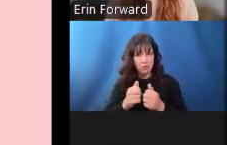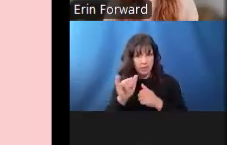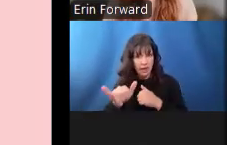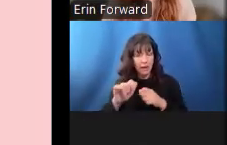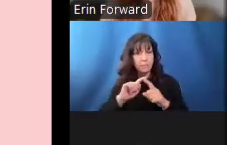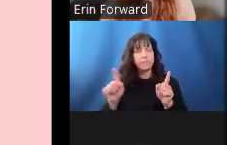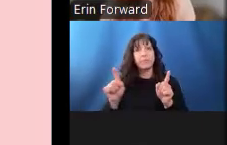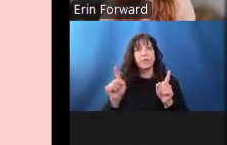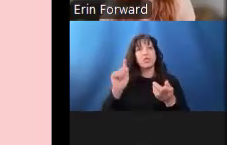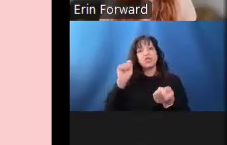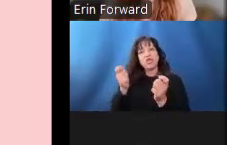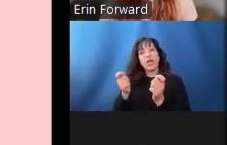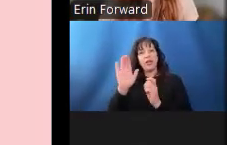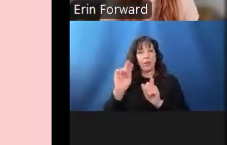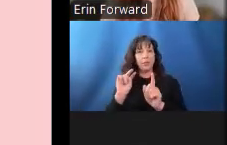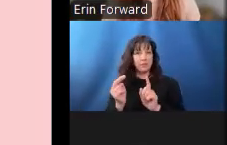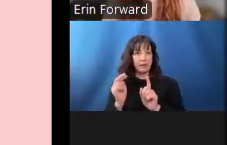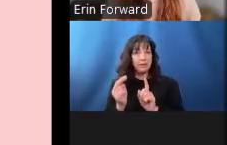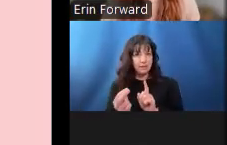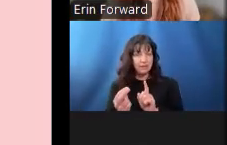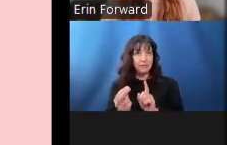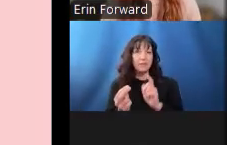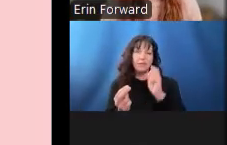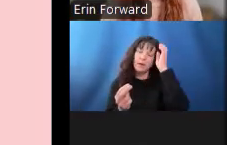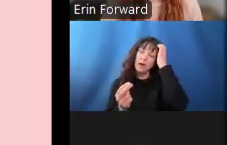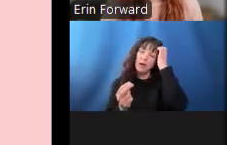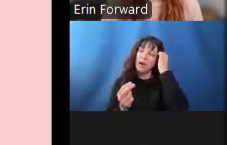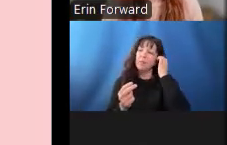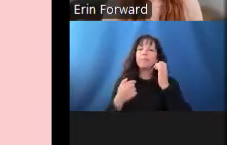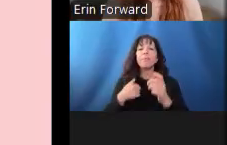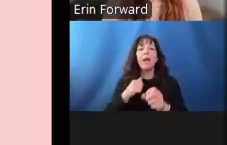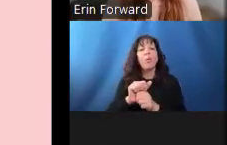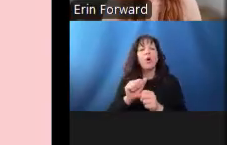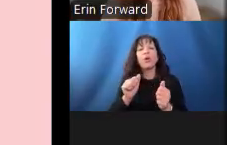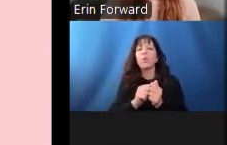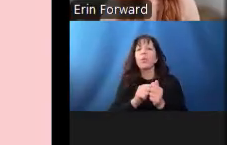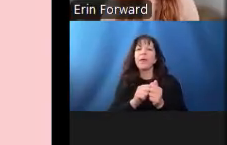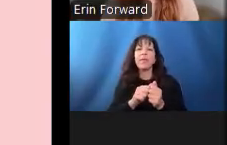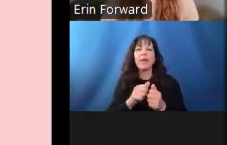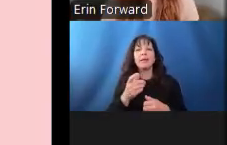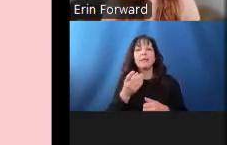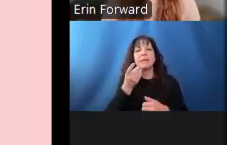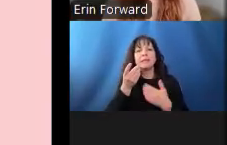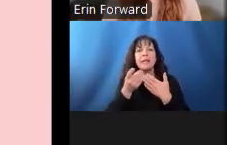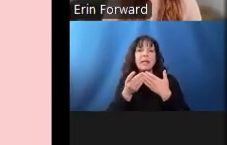that perspective too. Of you know, I work with a registered dietitian, and she's like, chicken nuggets and pizza are